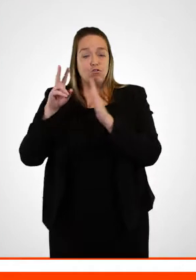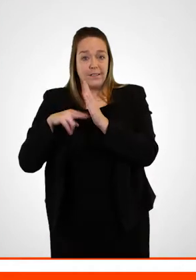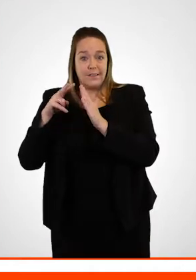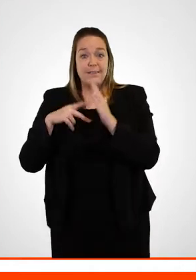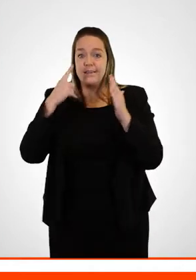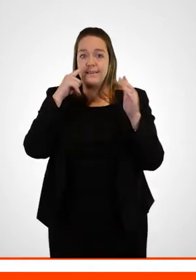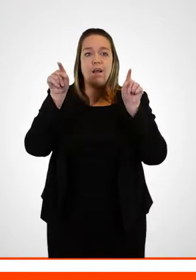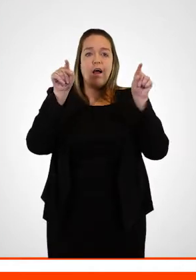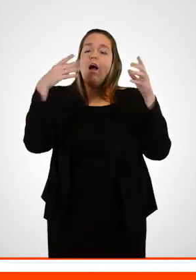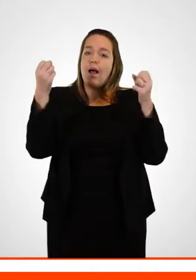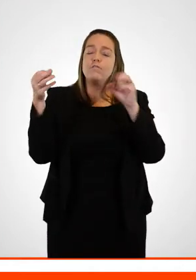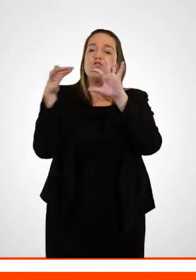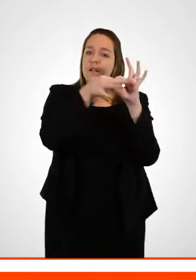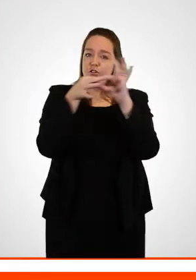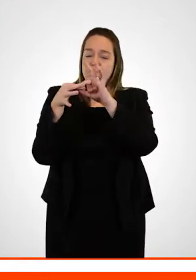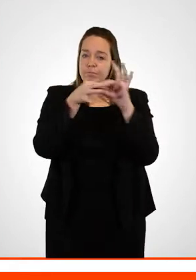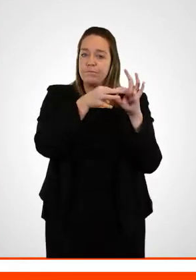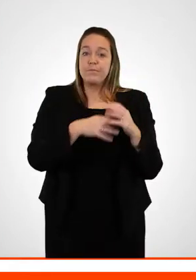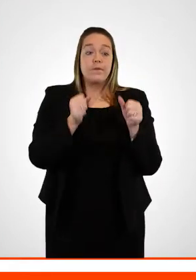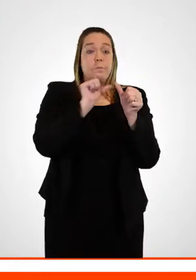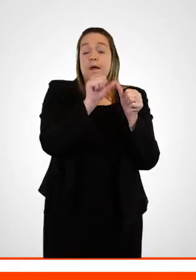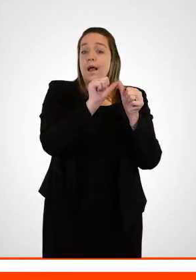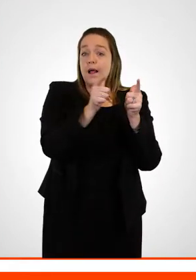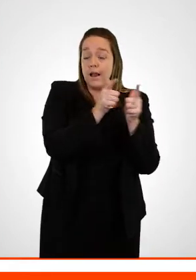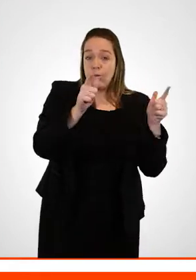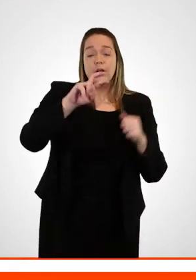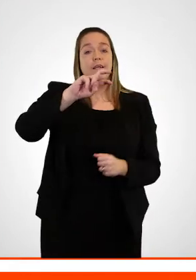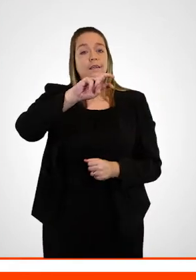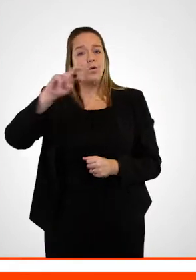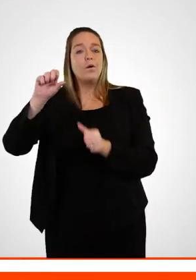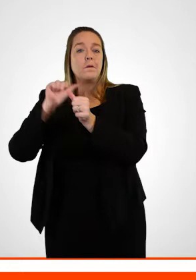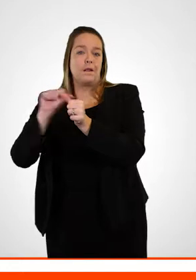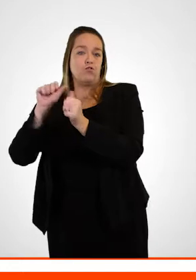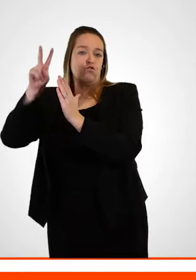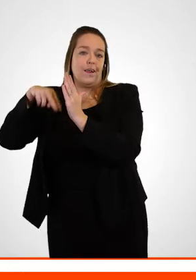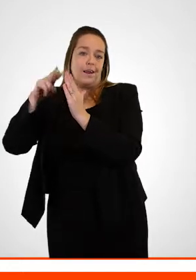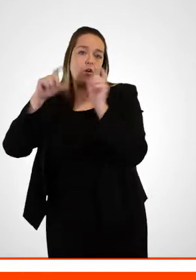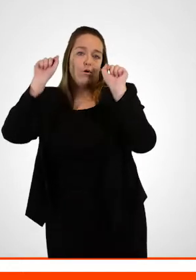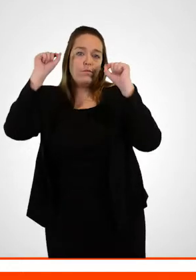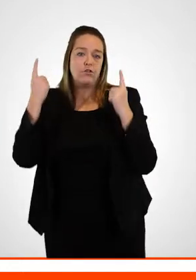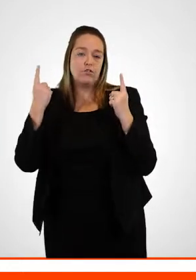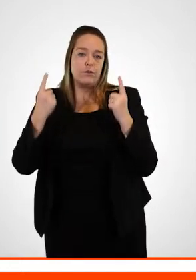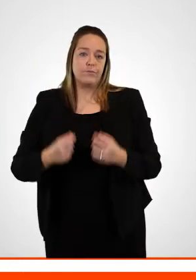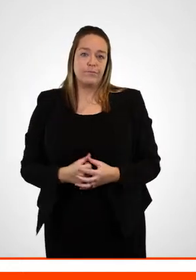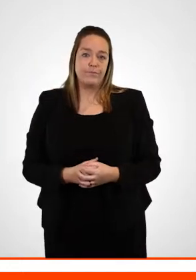we do see a relationship. So better language equals better reading comprehension.